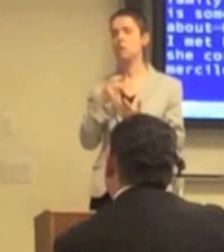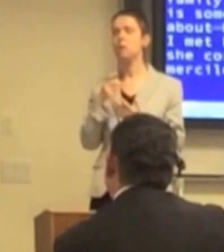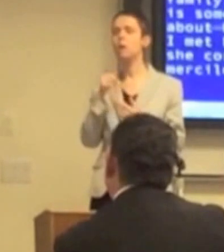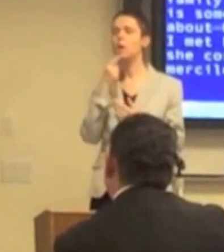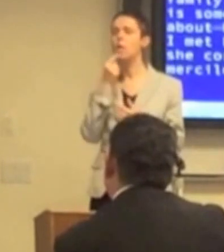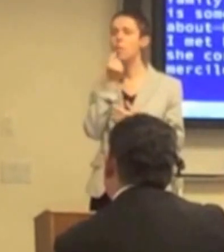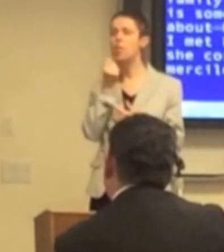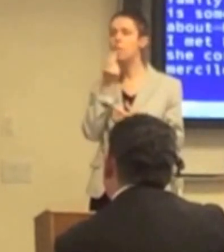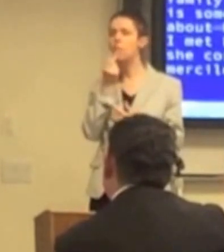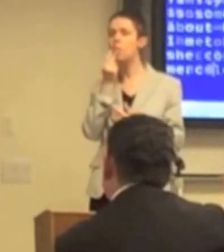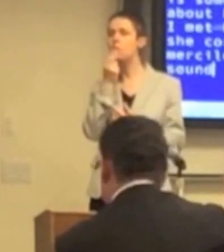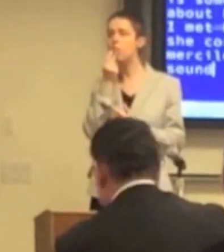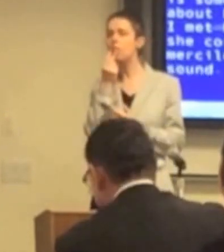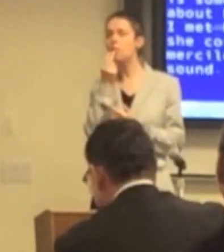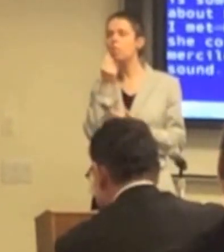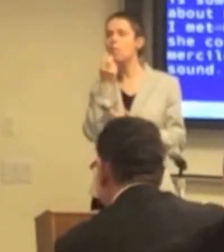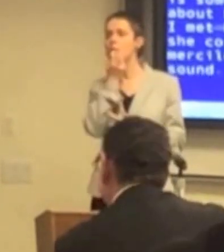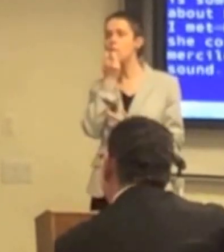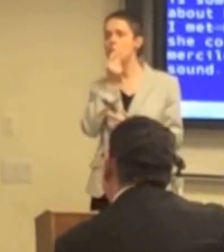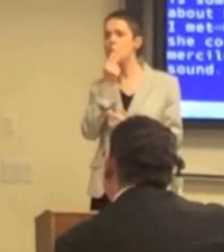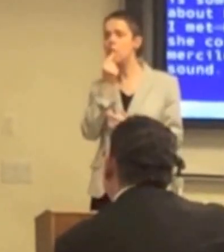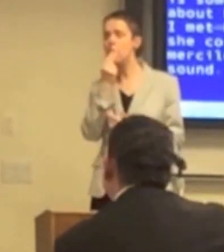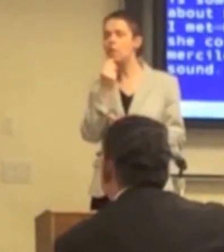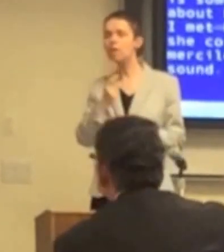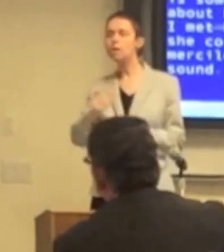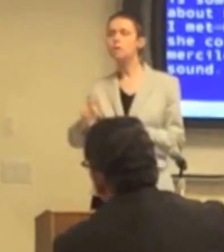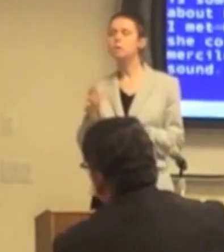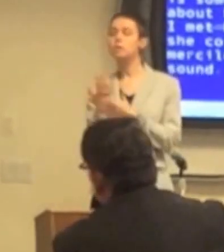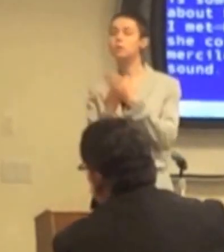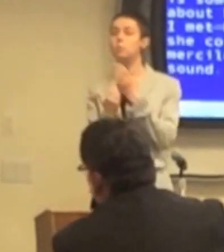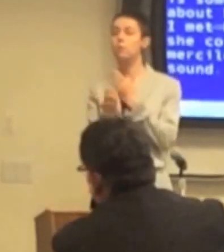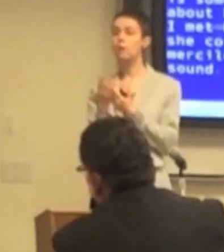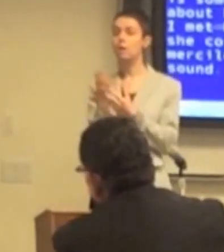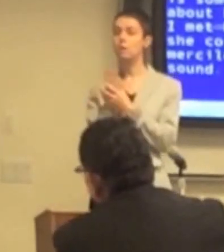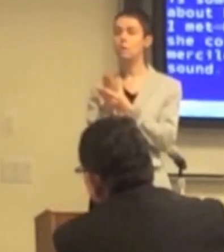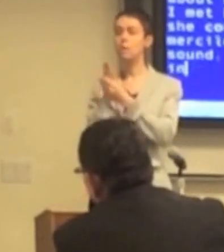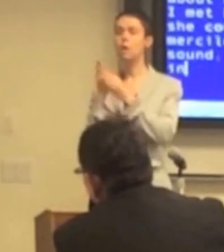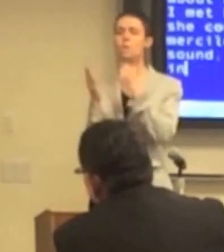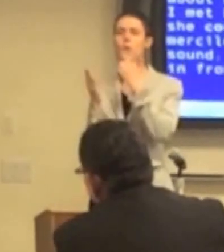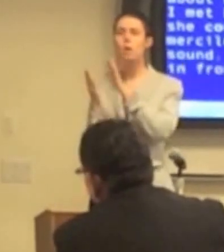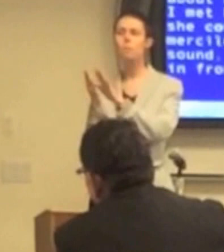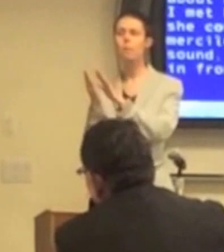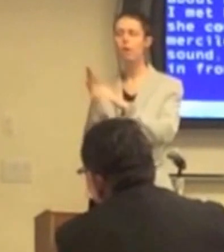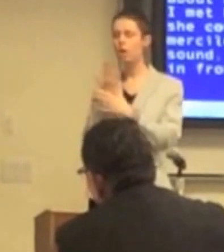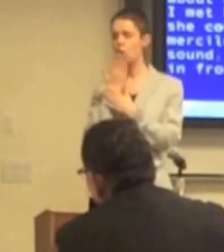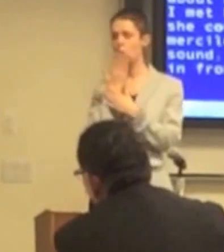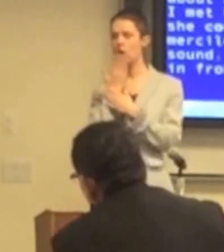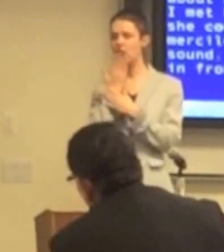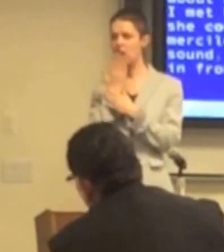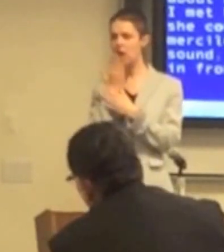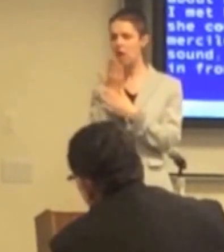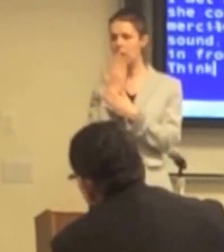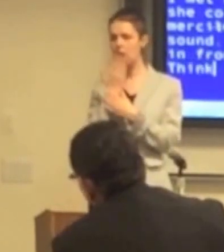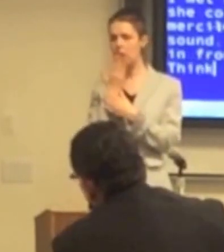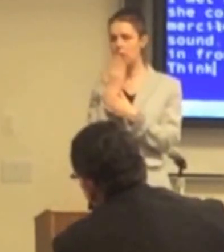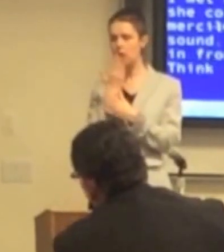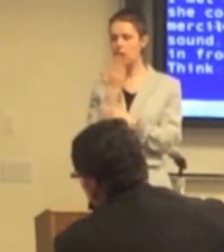th sound. She placed my hand in front of her mouth.